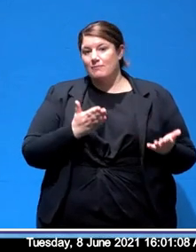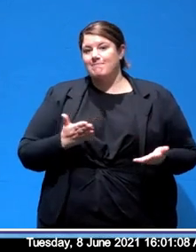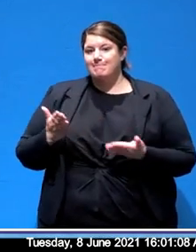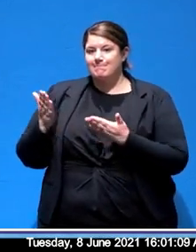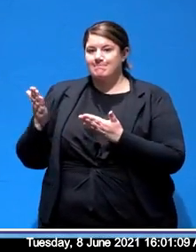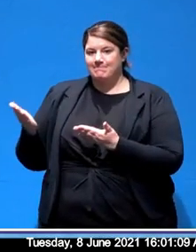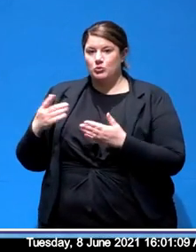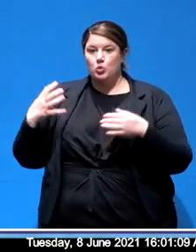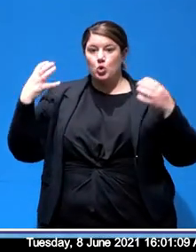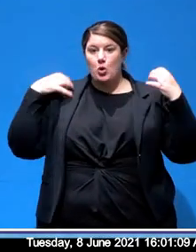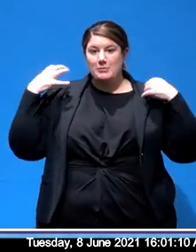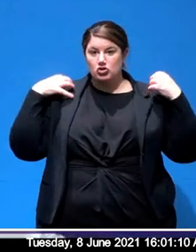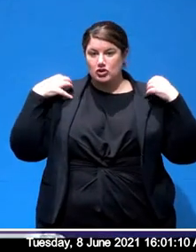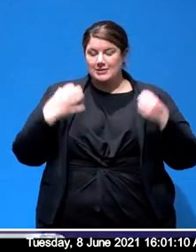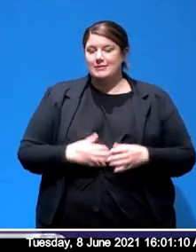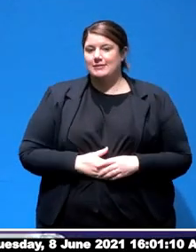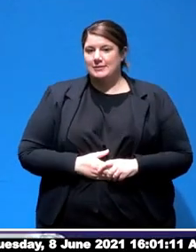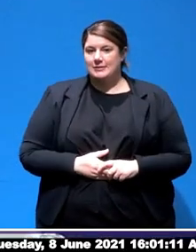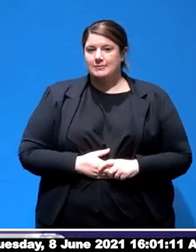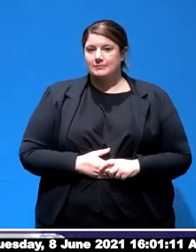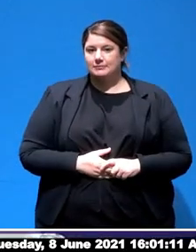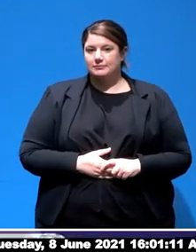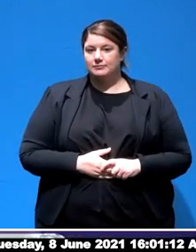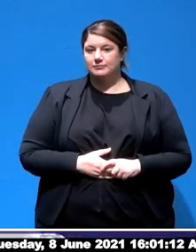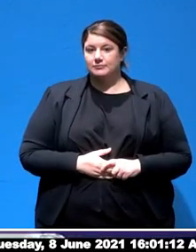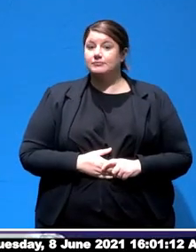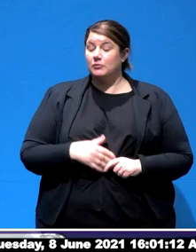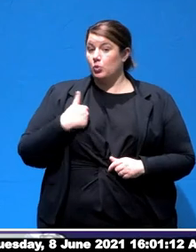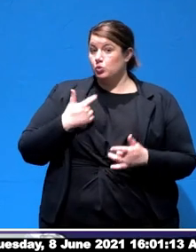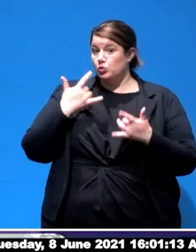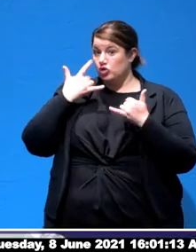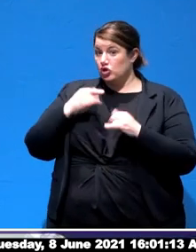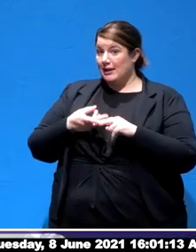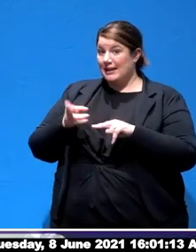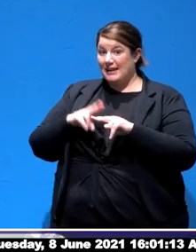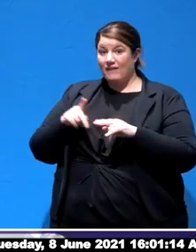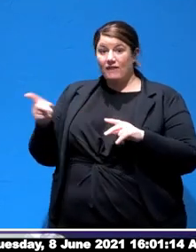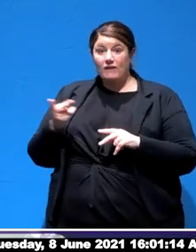Ms Kirkby, I'll just ascertain from my colleagues whether they wish to askquestions.